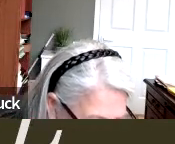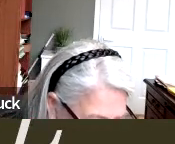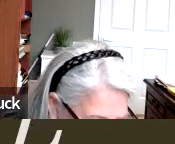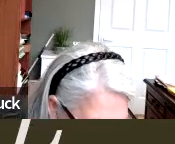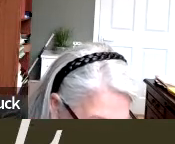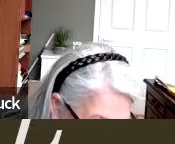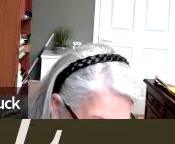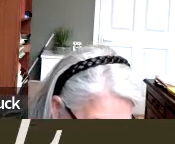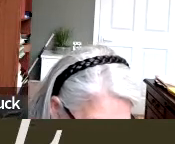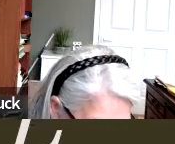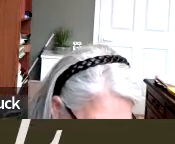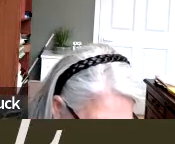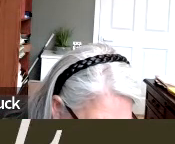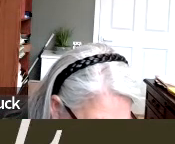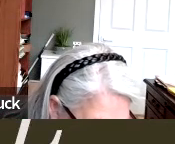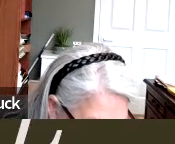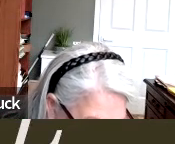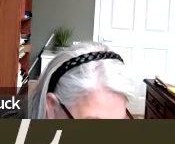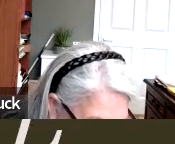We have five wheelchair users, four with "other" physical disabilities.